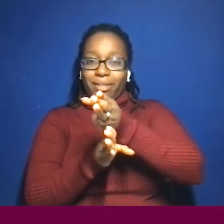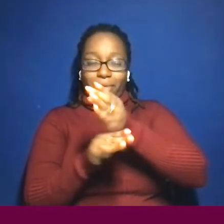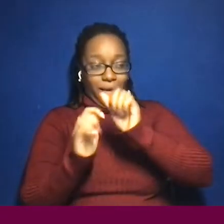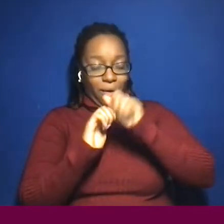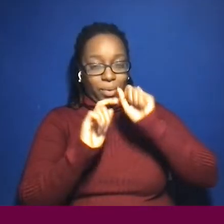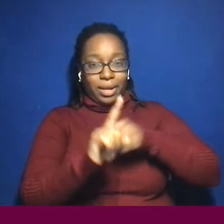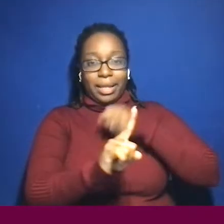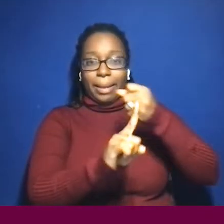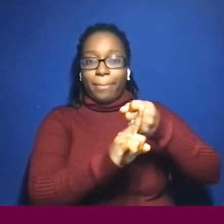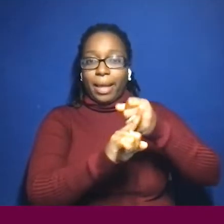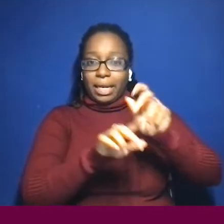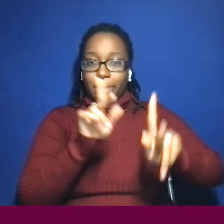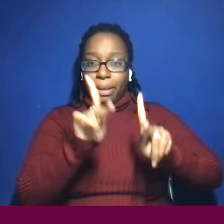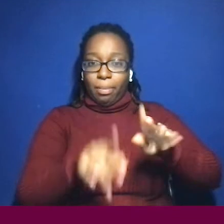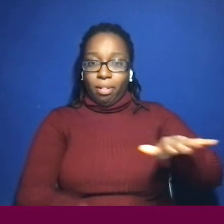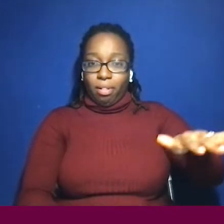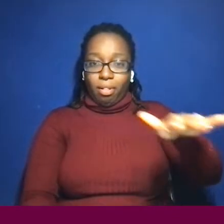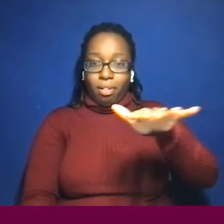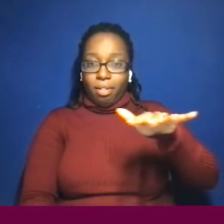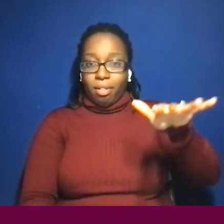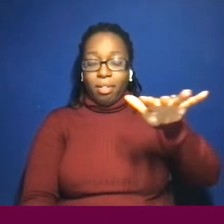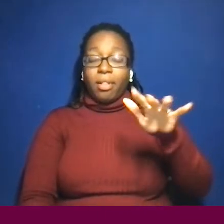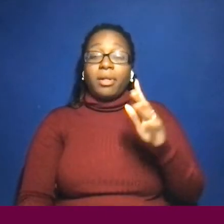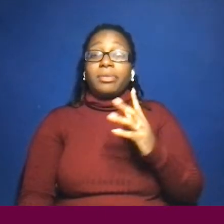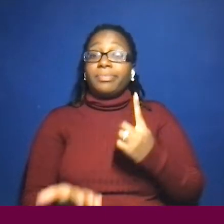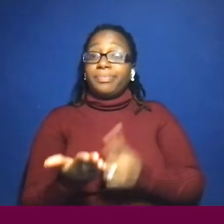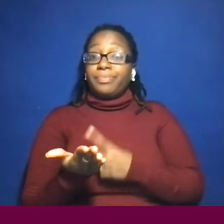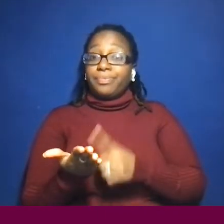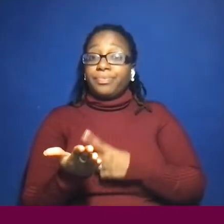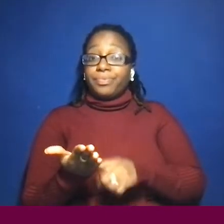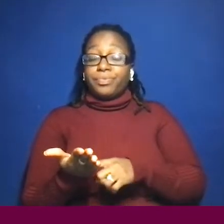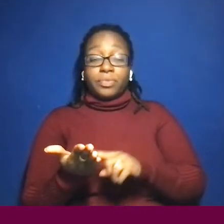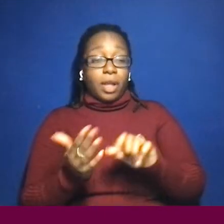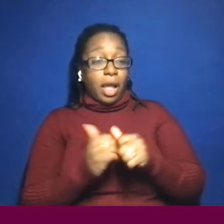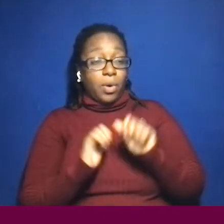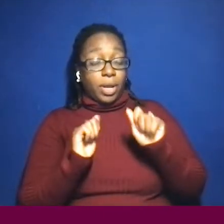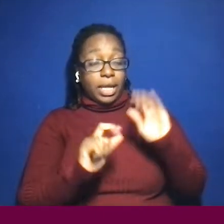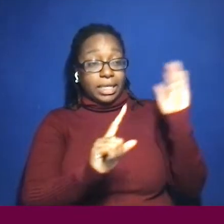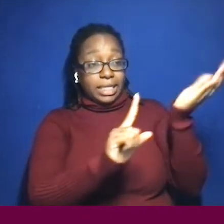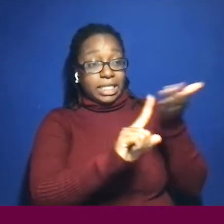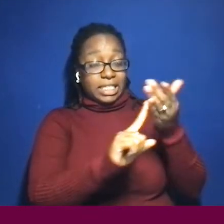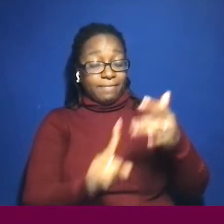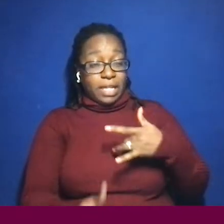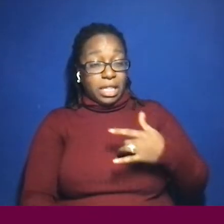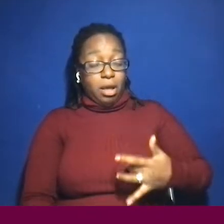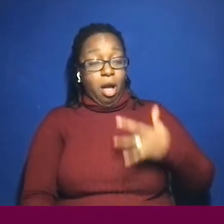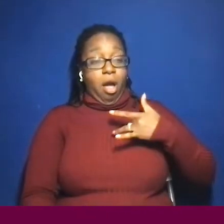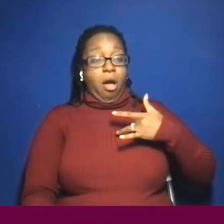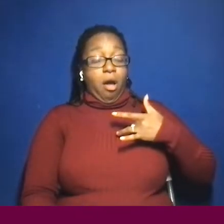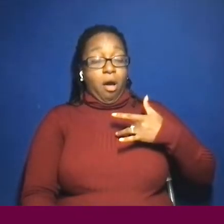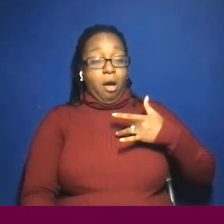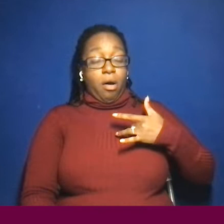the story and having people empathize with the individuals, it is powerful. But then